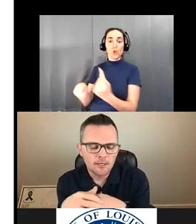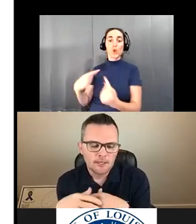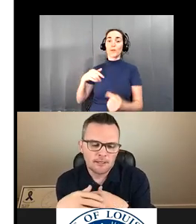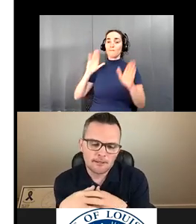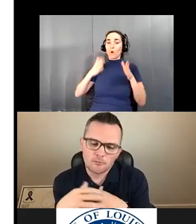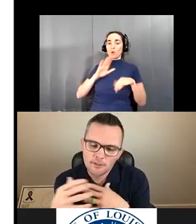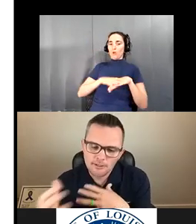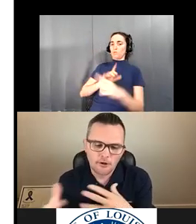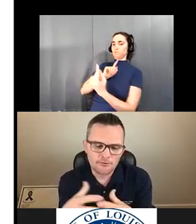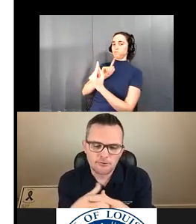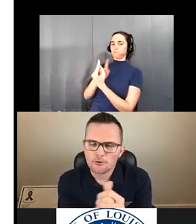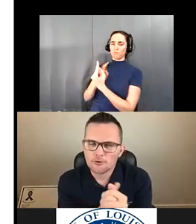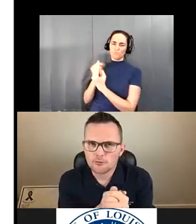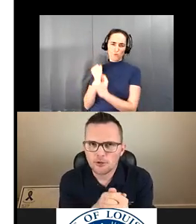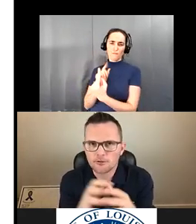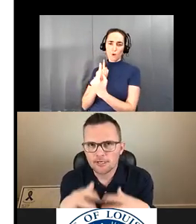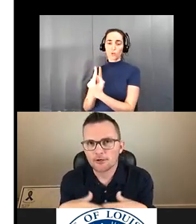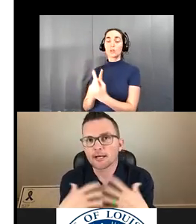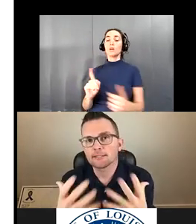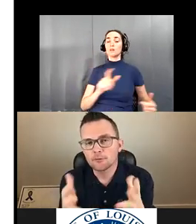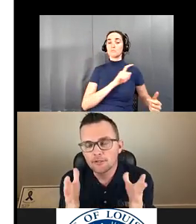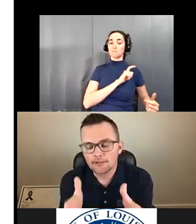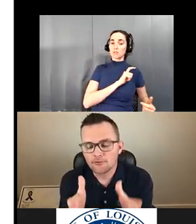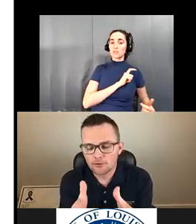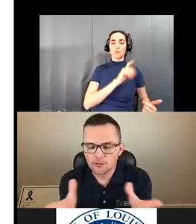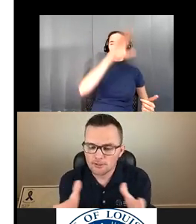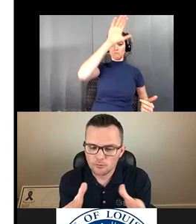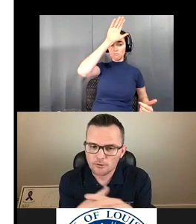15:35:41 When an officer first responder is interacting with an individual that is really